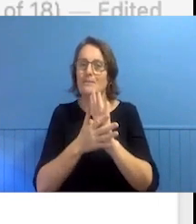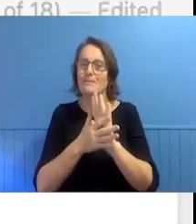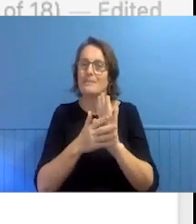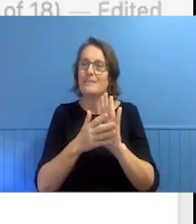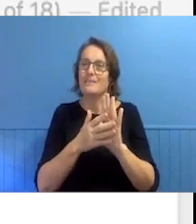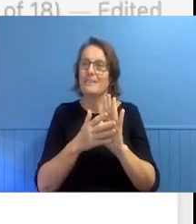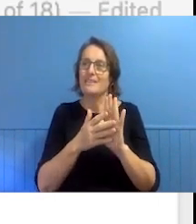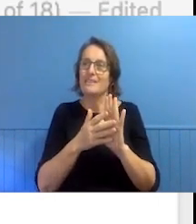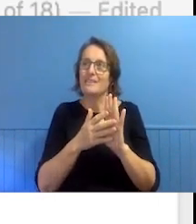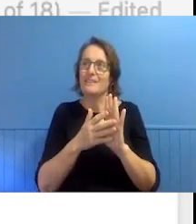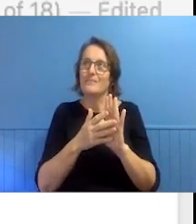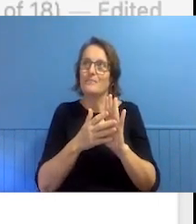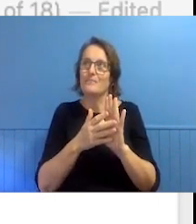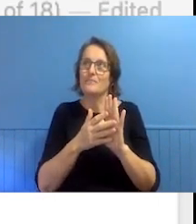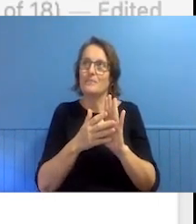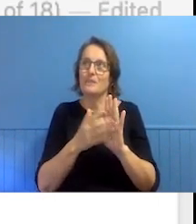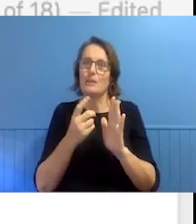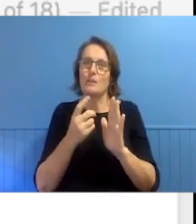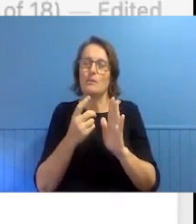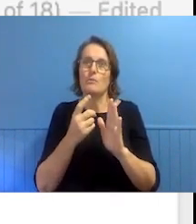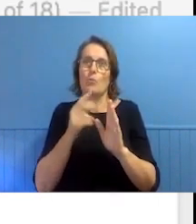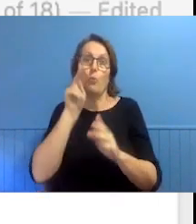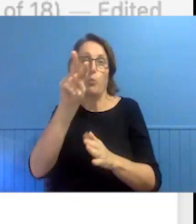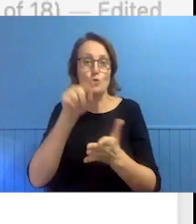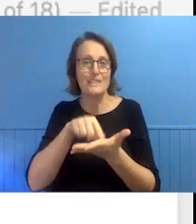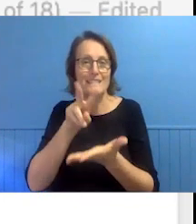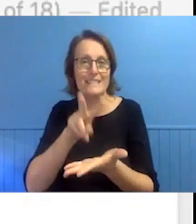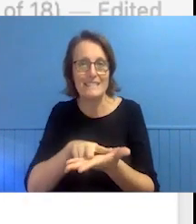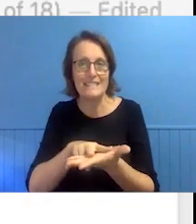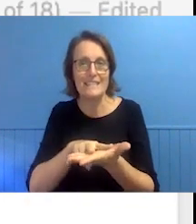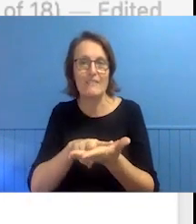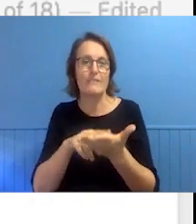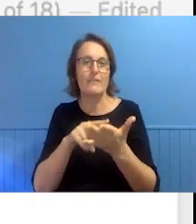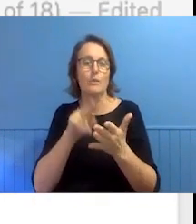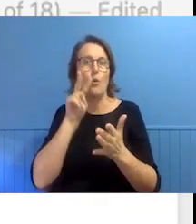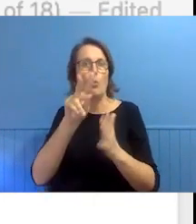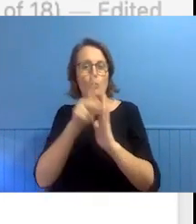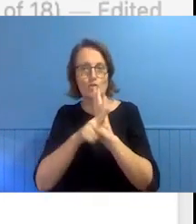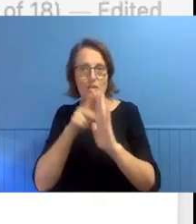watching TV or video a long form content, a more active content